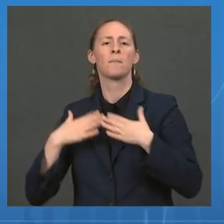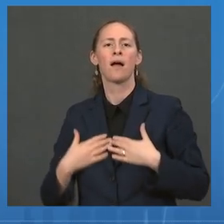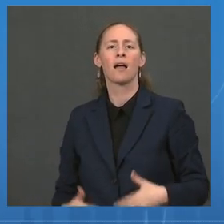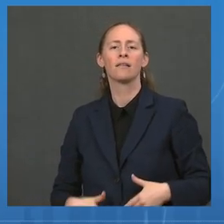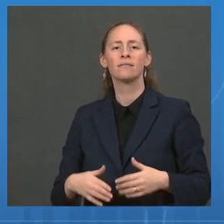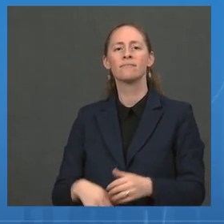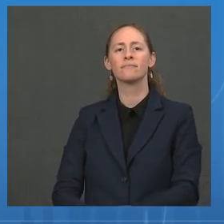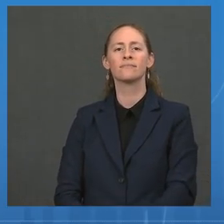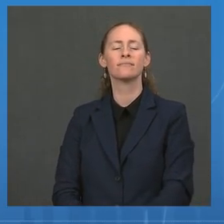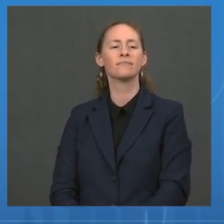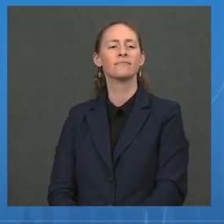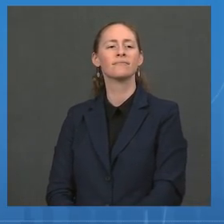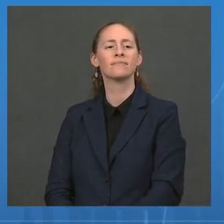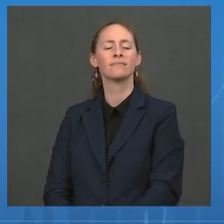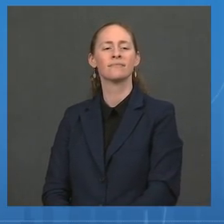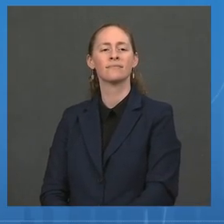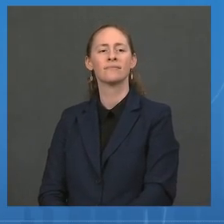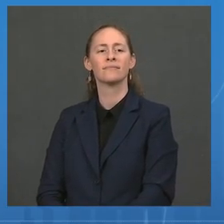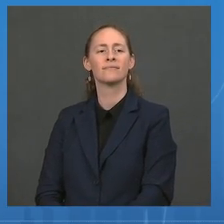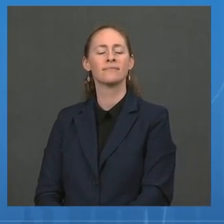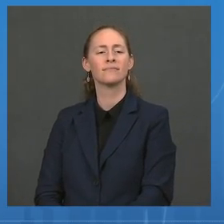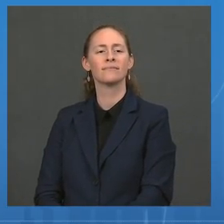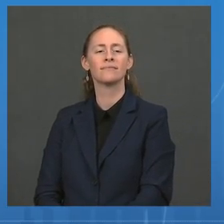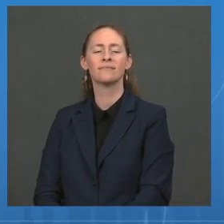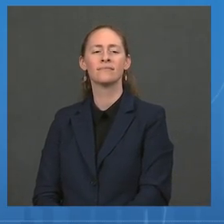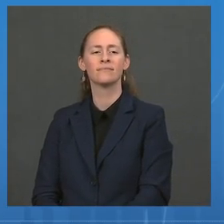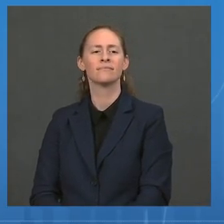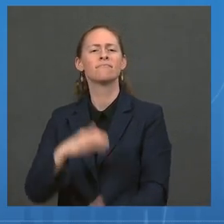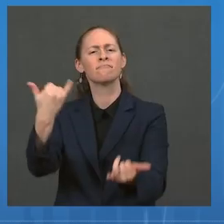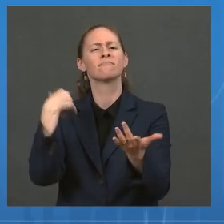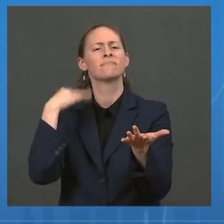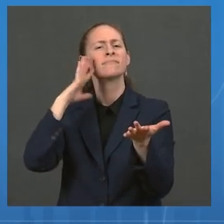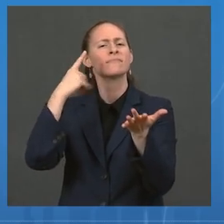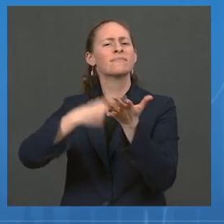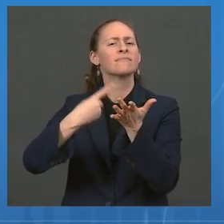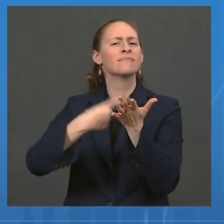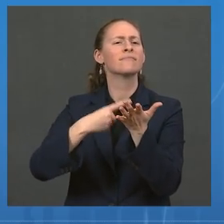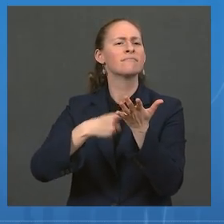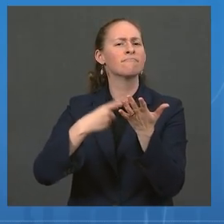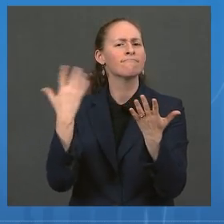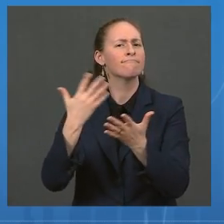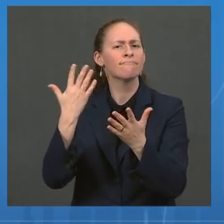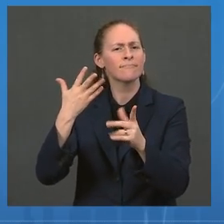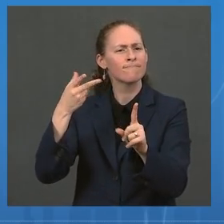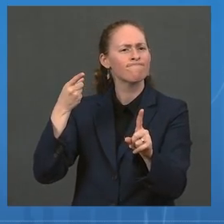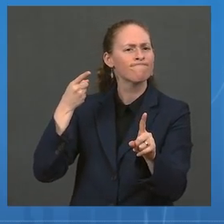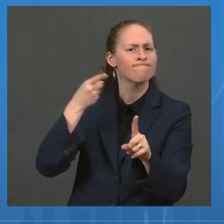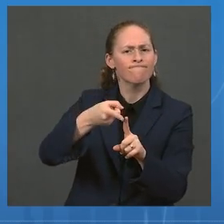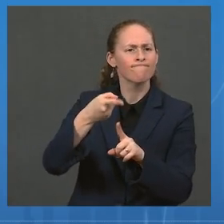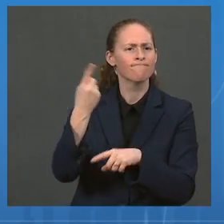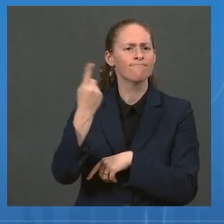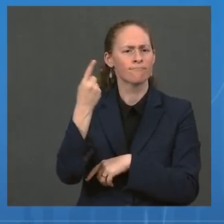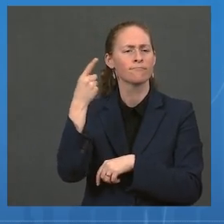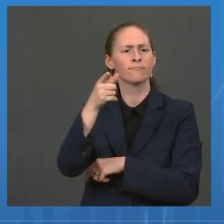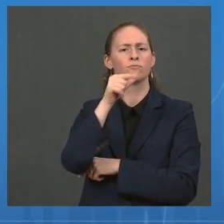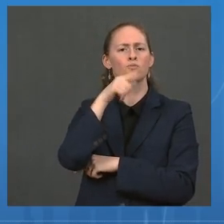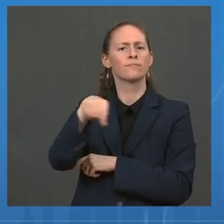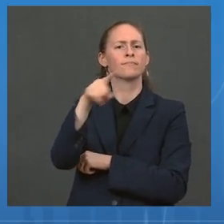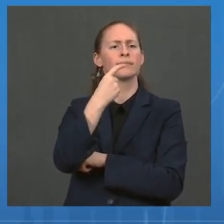is an approach towards the development of direct-acting, orally available antivirals -- as I've written about with my colleague,